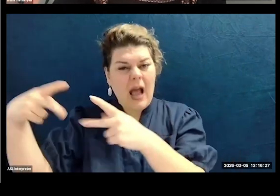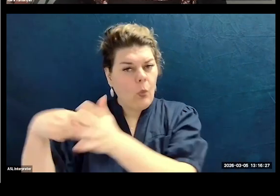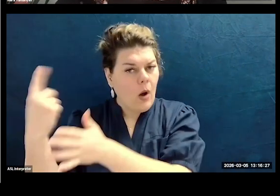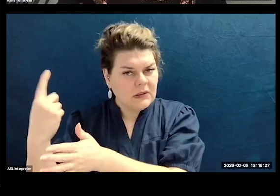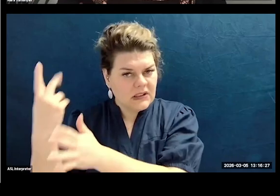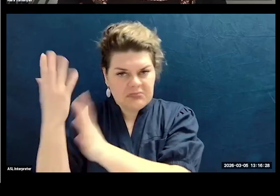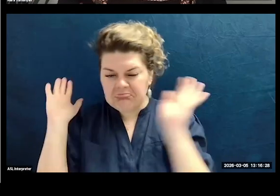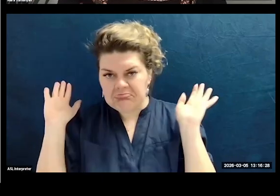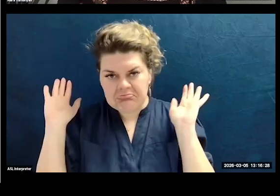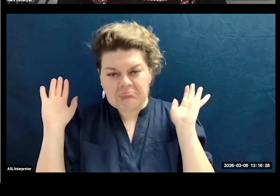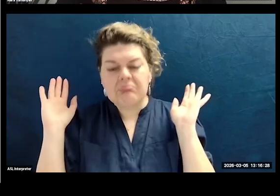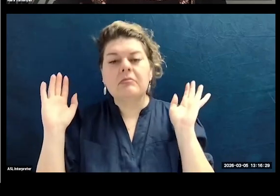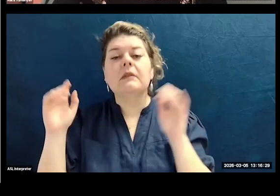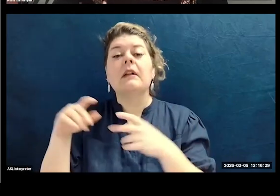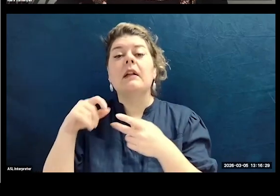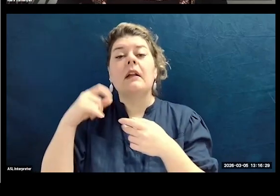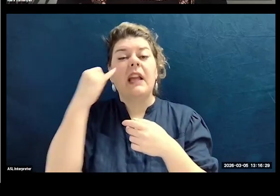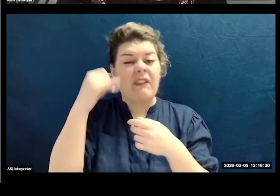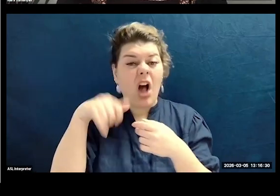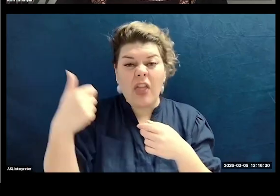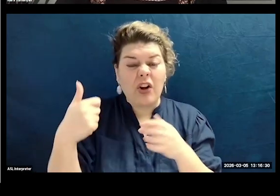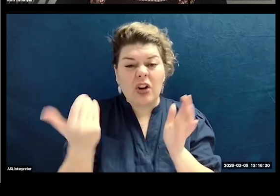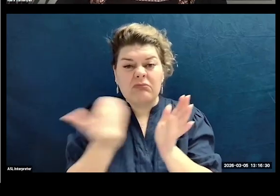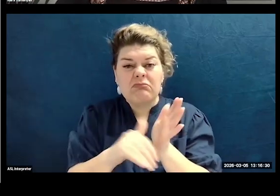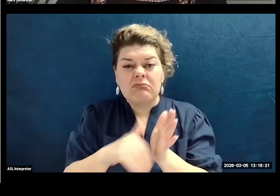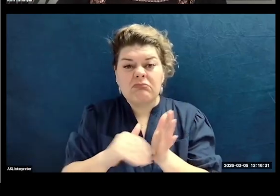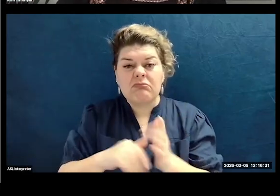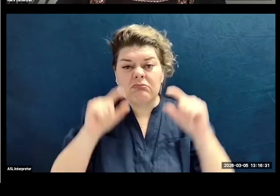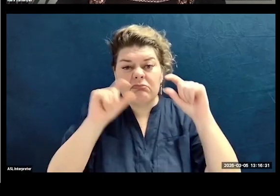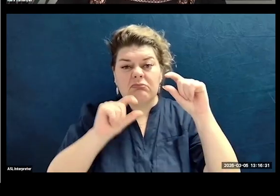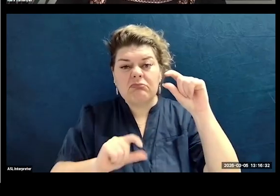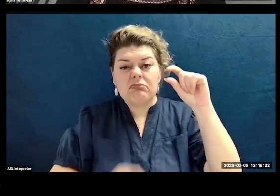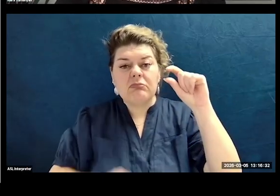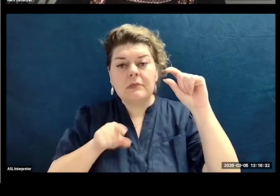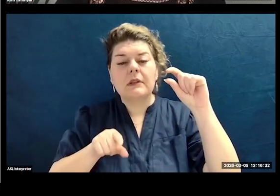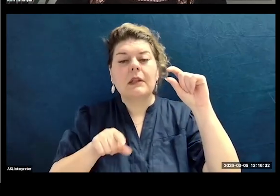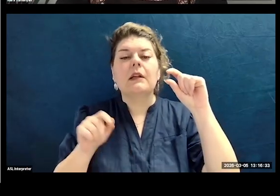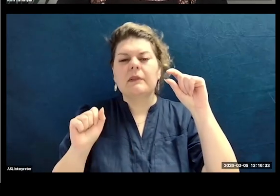and artifact the rest if they're gonna repeat throughout the document.